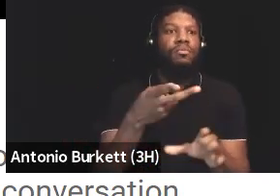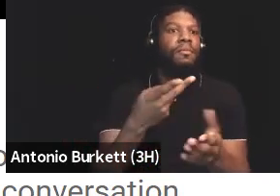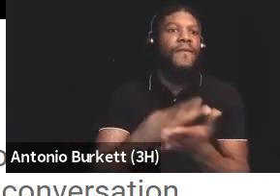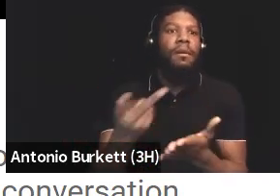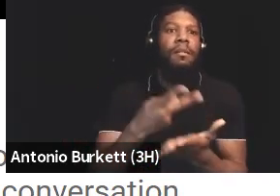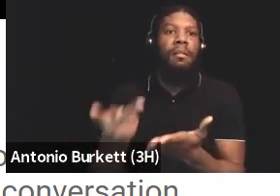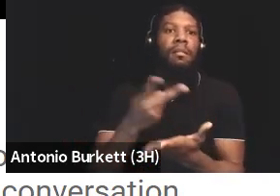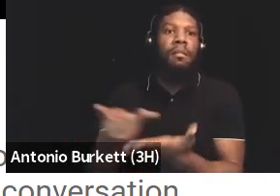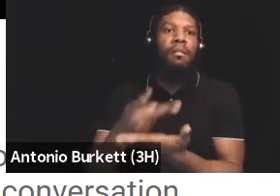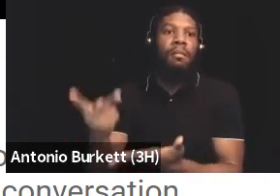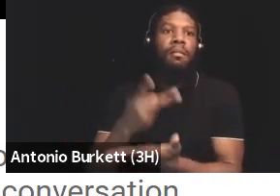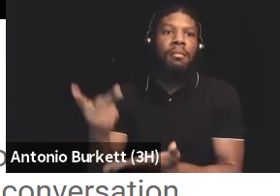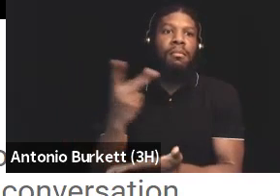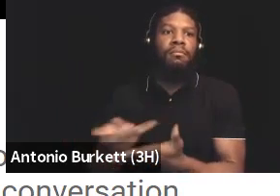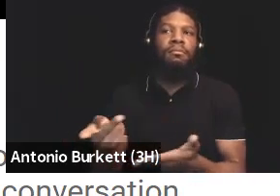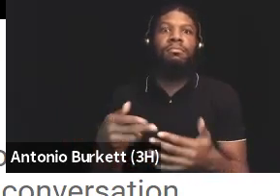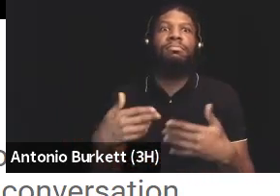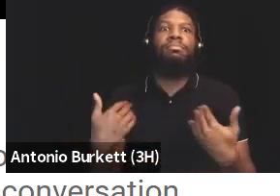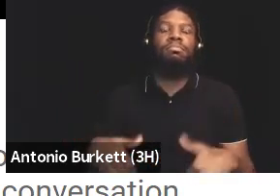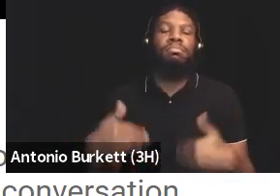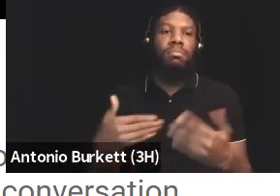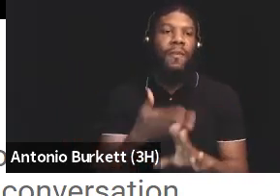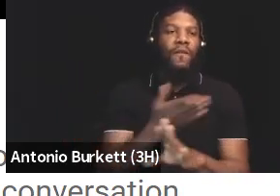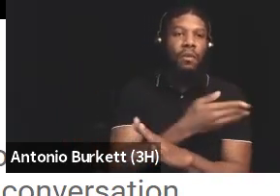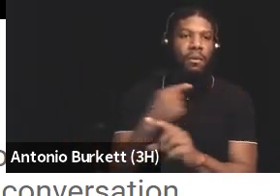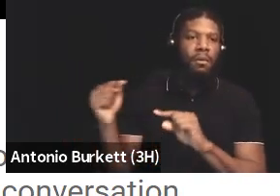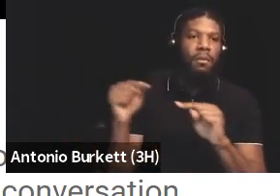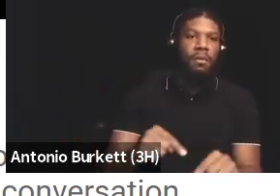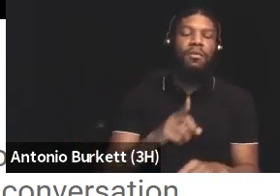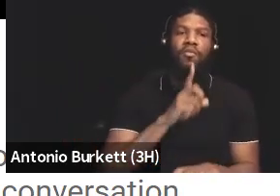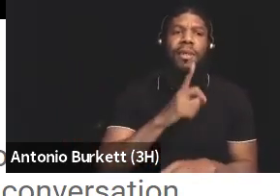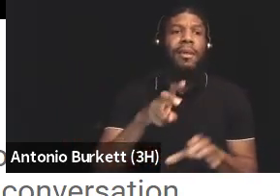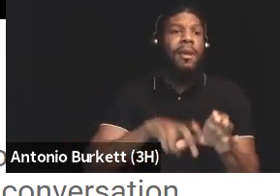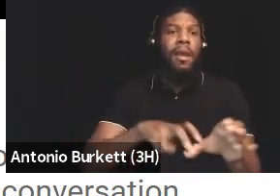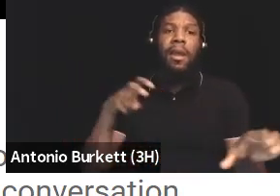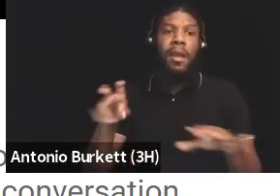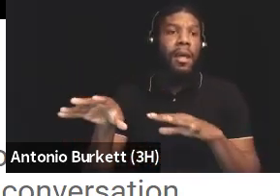And so-- there's this huge thing where they just like exit the-- stop the program altogether.